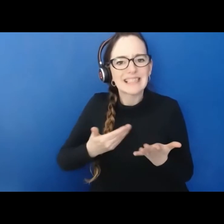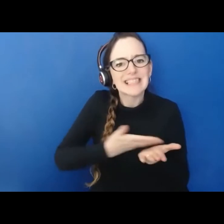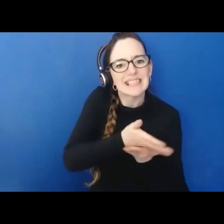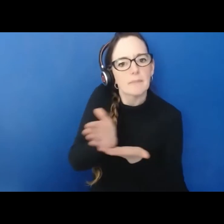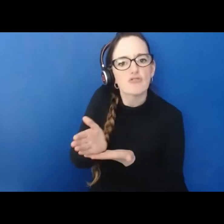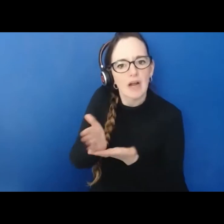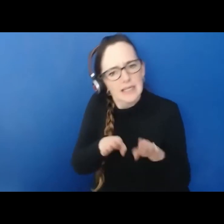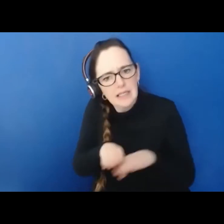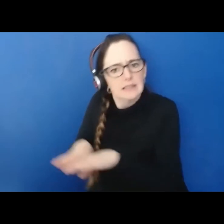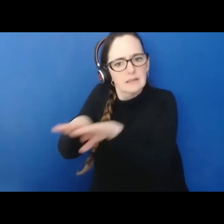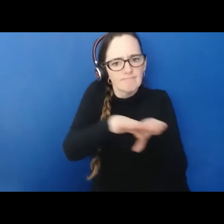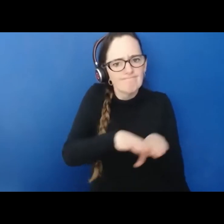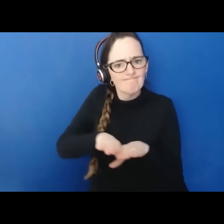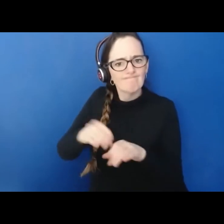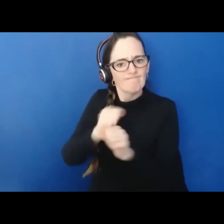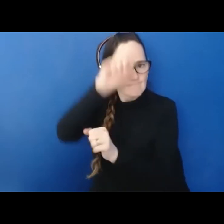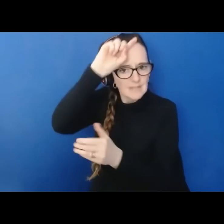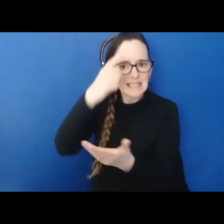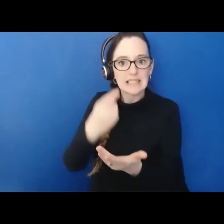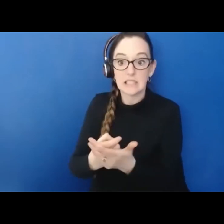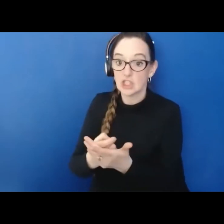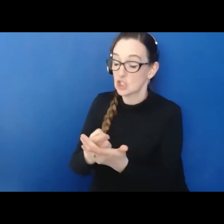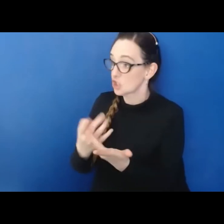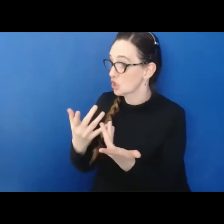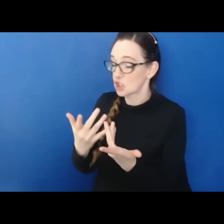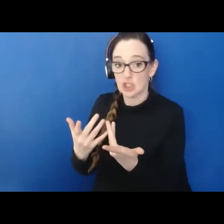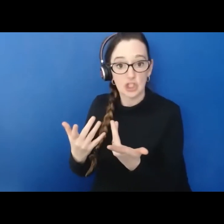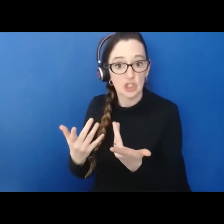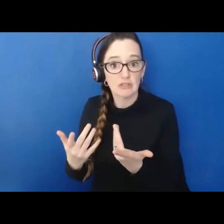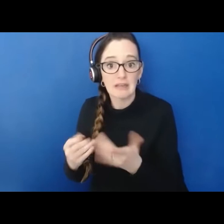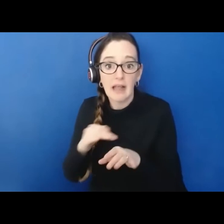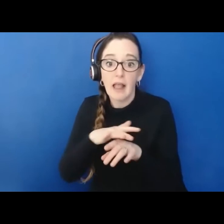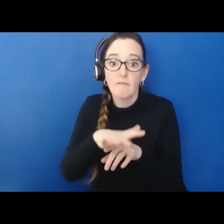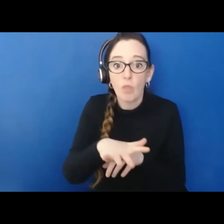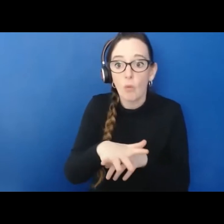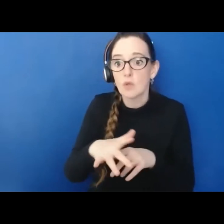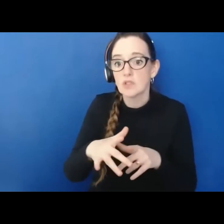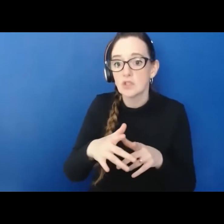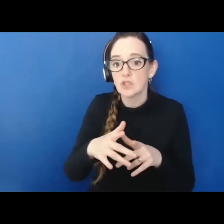technological development on funding, prioritisation, decision making and really